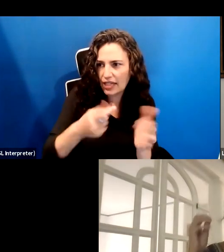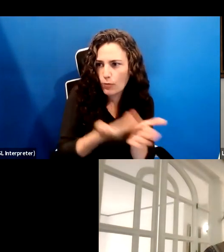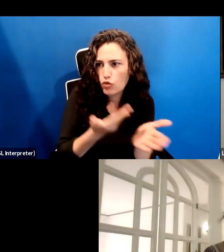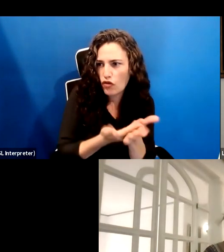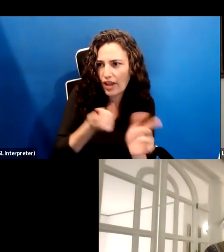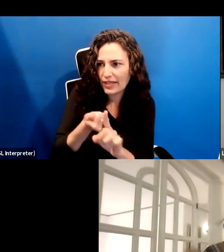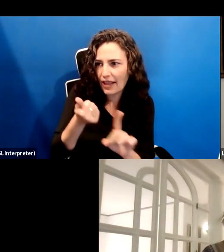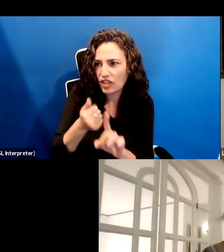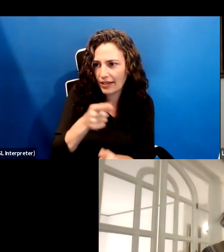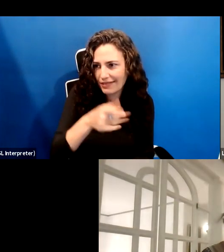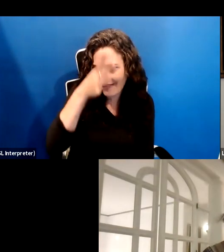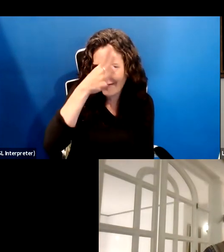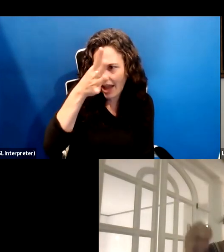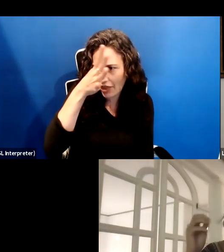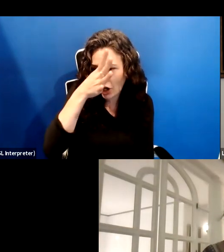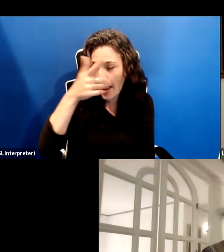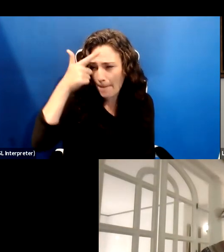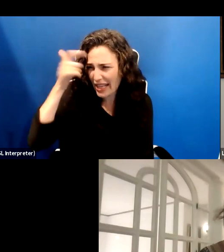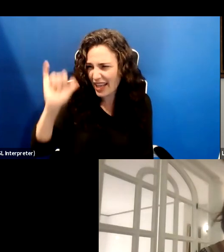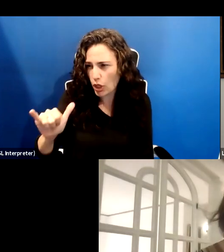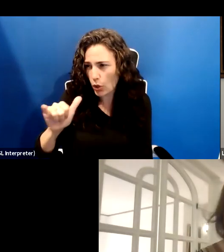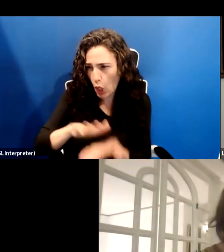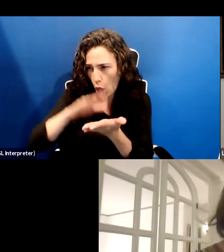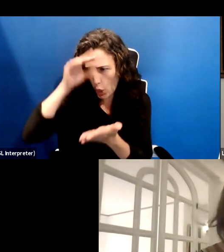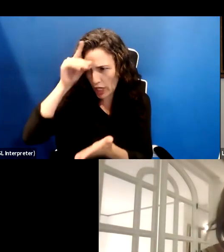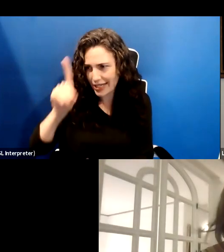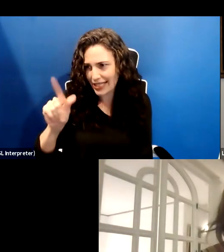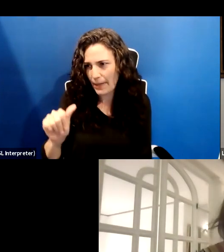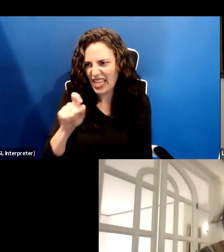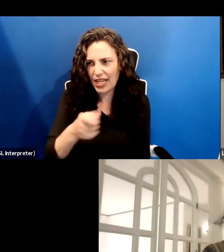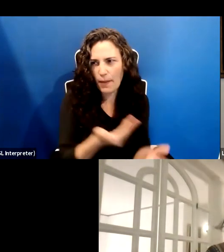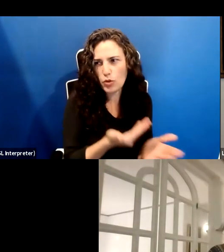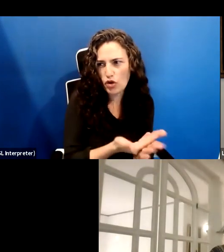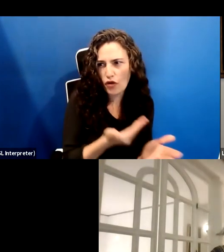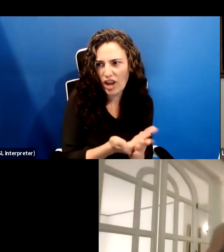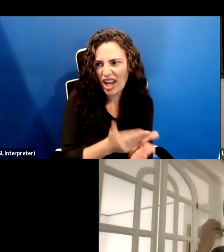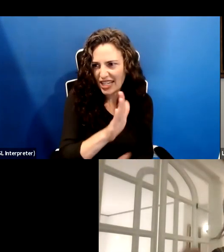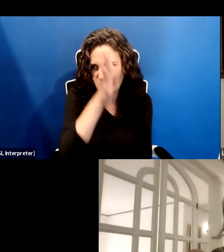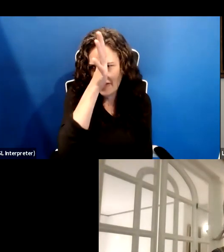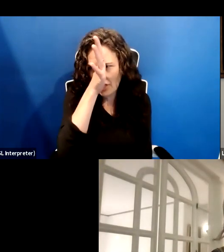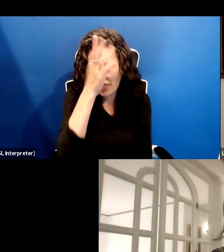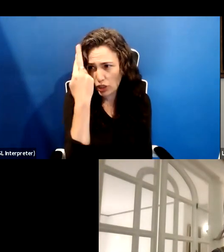that he had to show his father, that he could do what his father could never do in Iraq." And in a similar way,